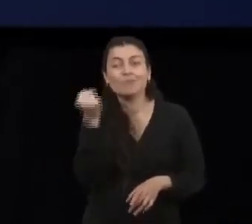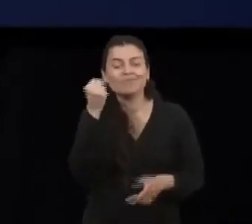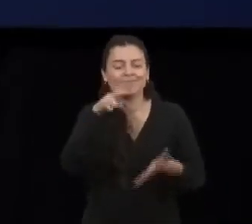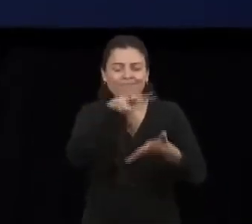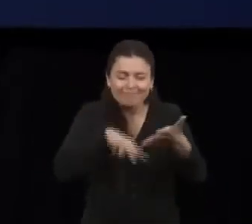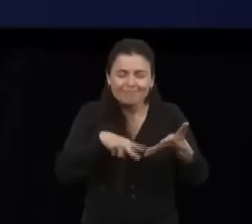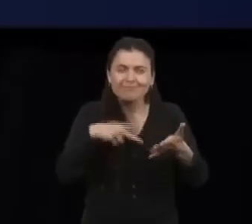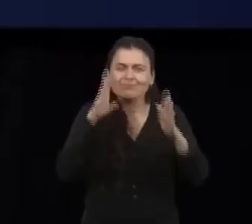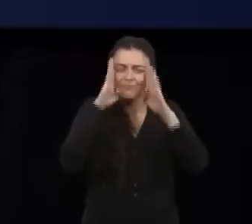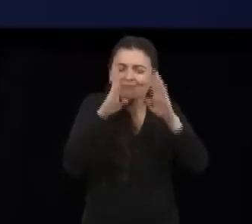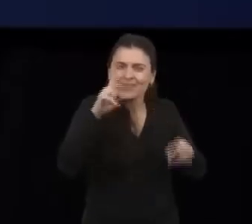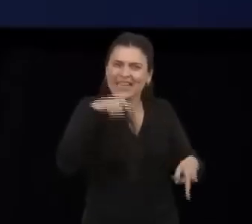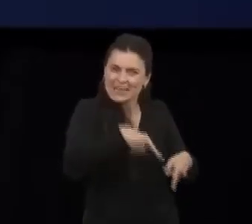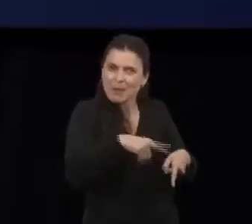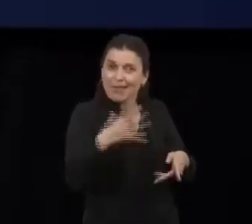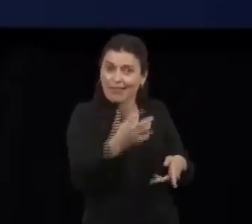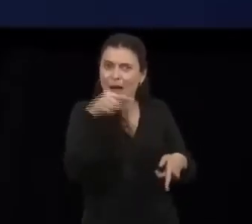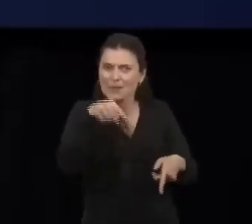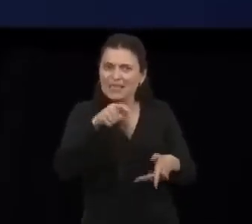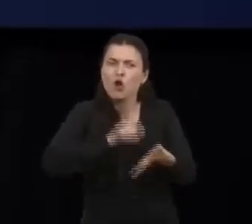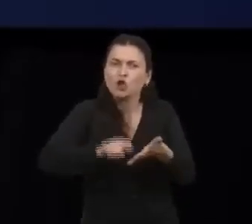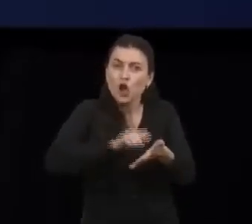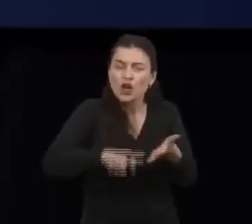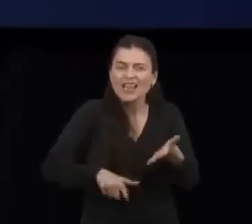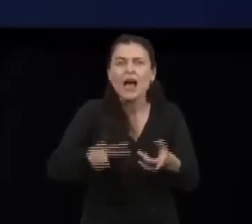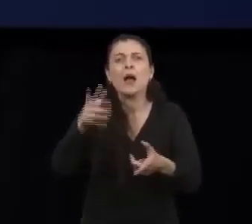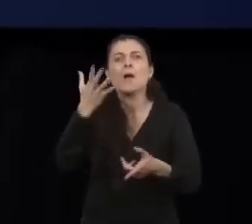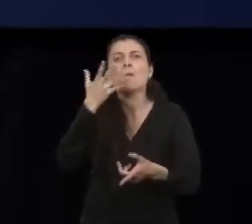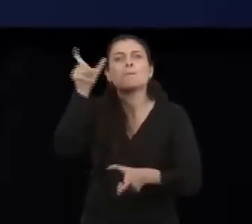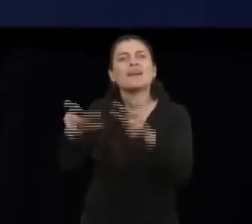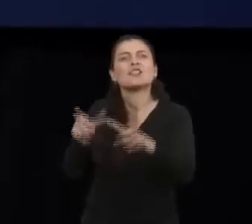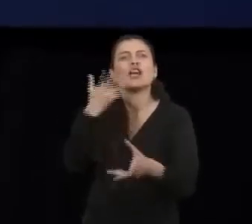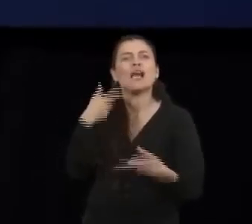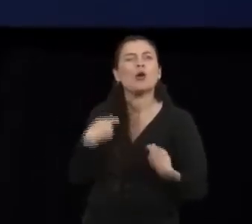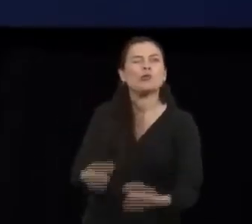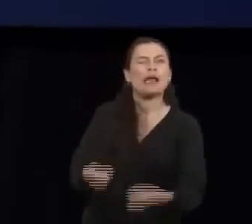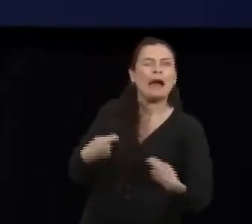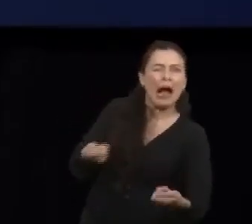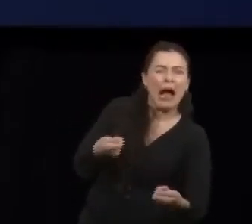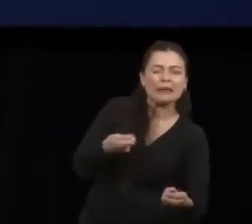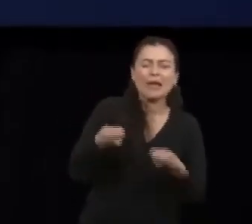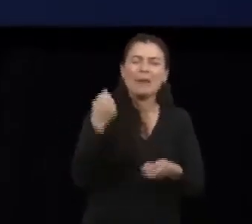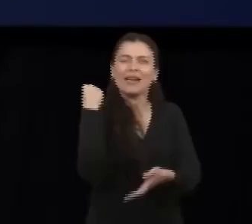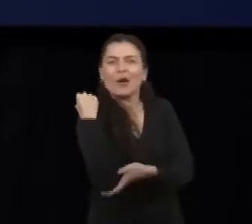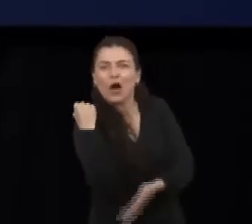but not for people. So the key is